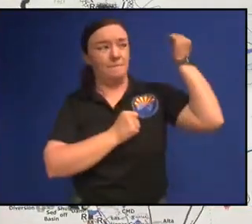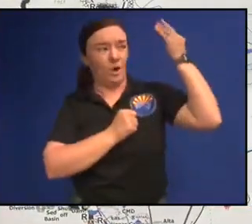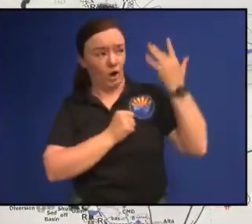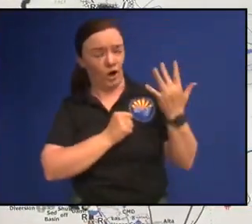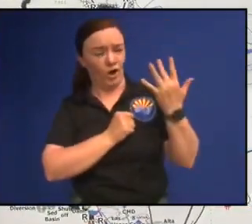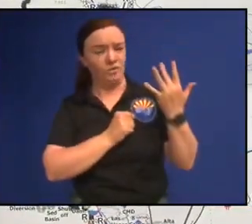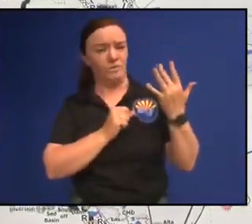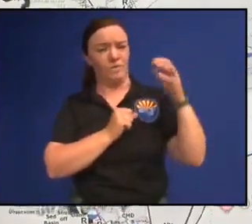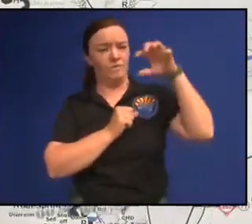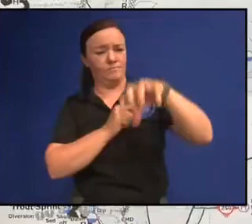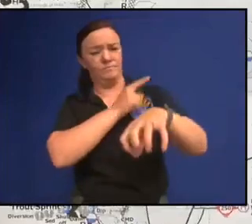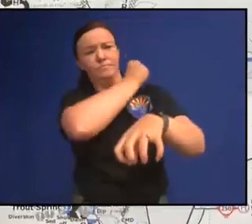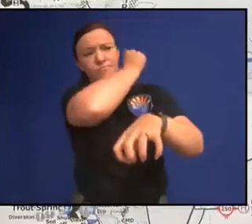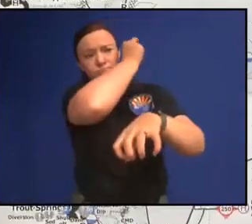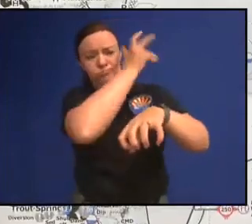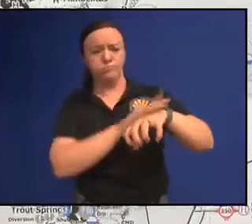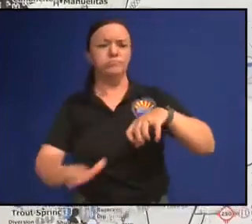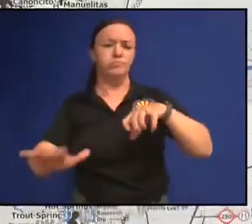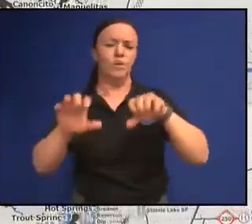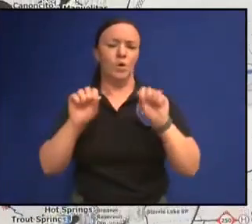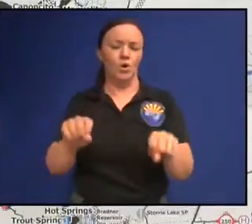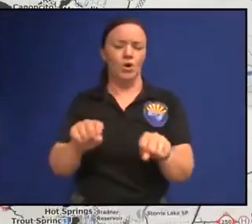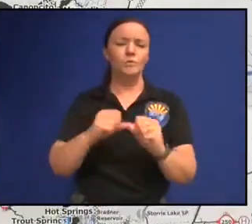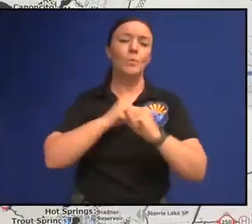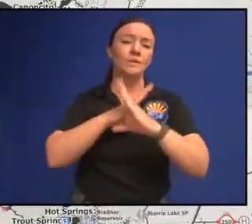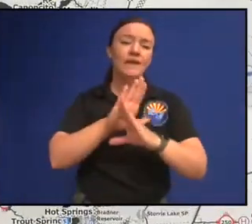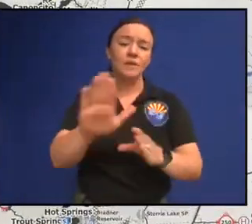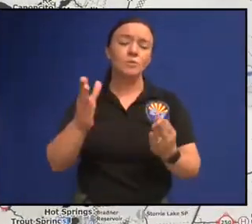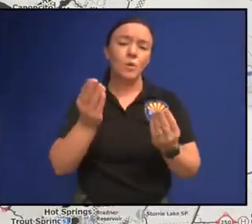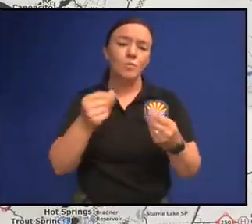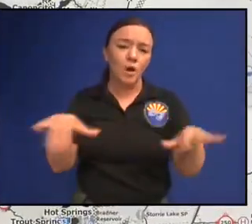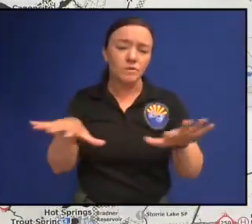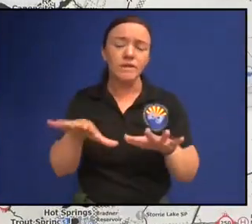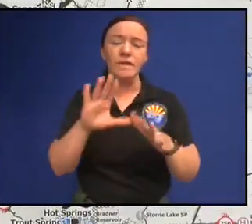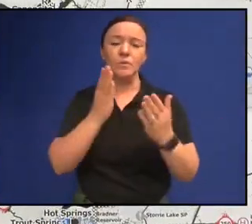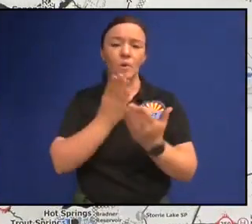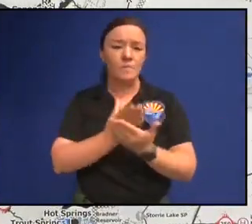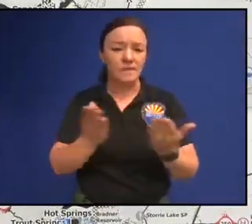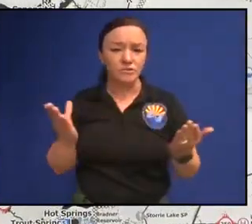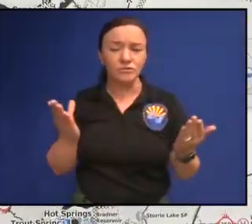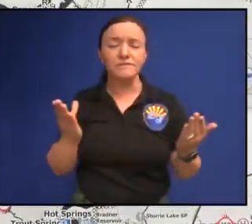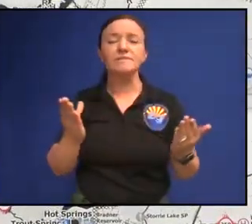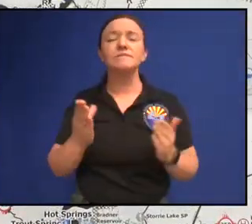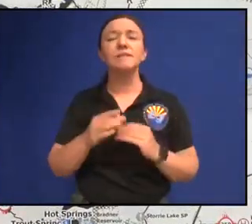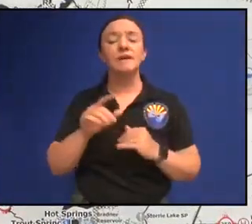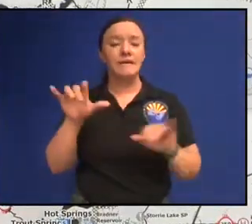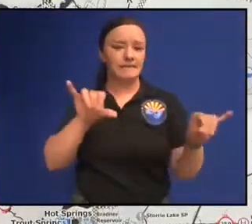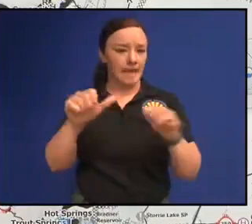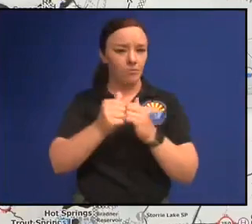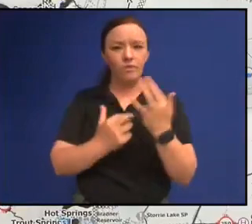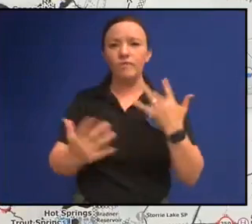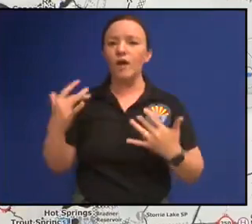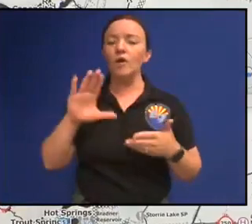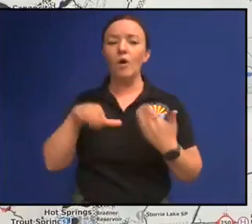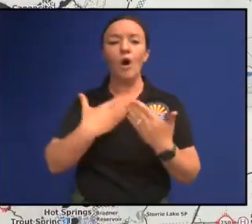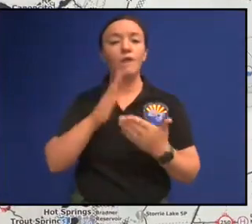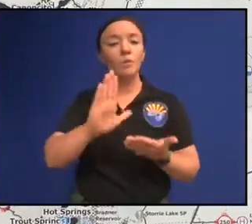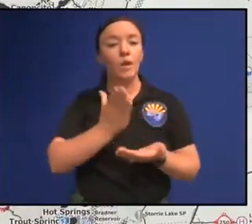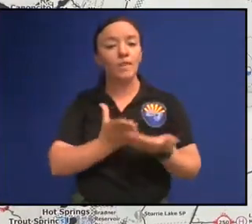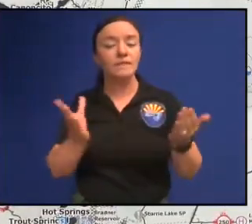YOU KNOW, YOU START GETTING EVERYTHING READY, ALL VALUABLES, THINGS THAT ARE IMPORTANT TO YOU, THAT YOU DON'T WANT TO LOSE.